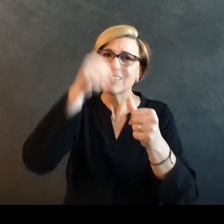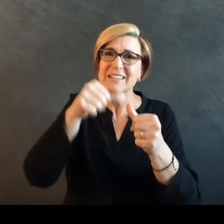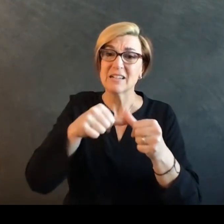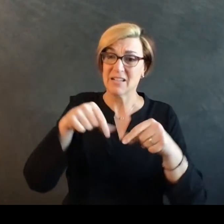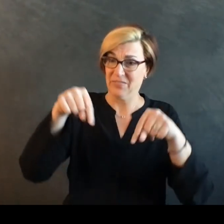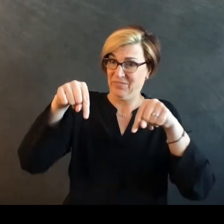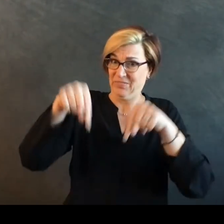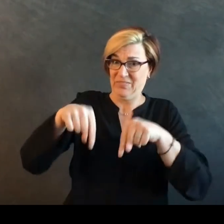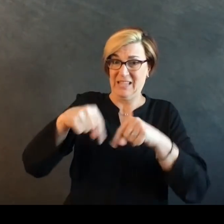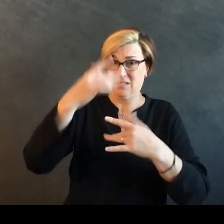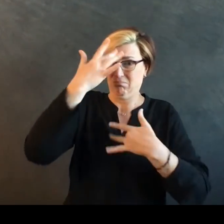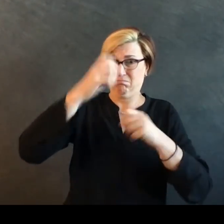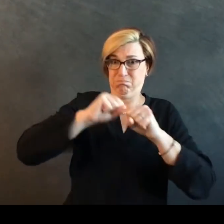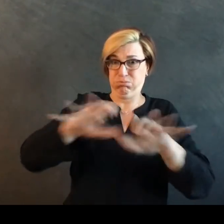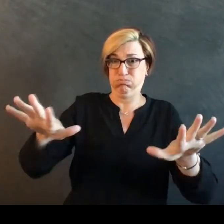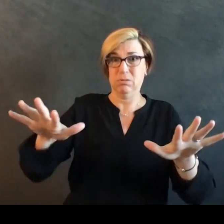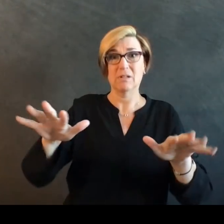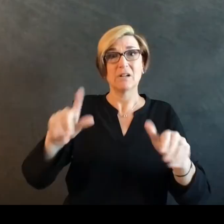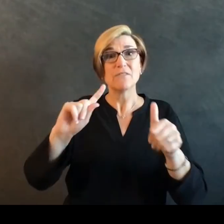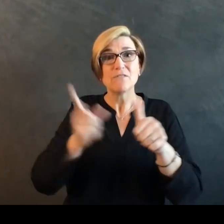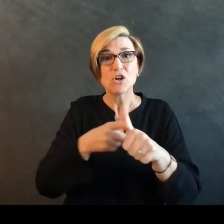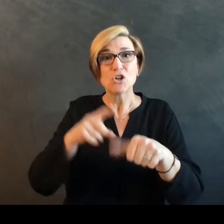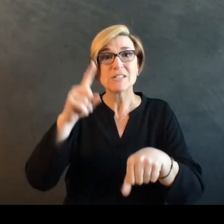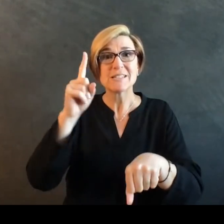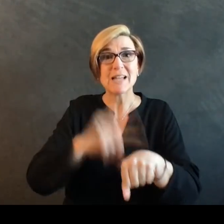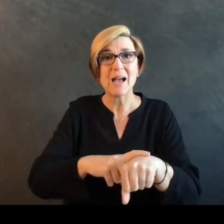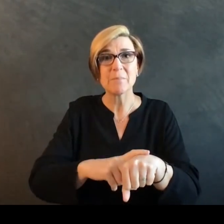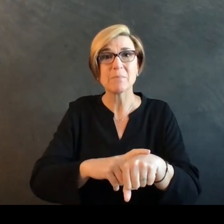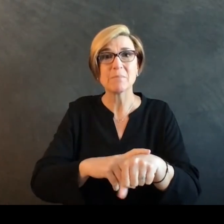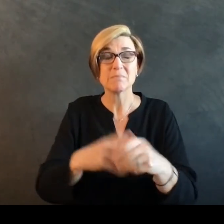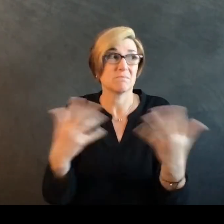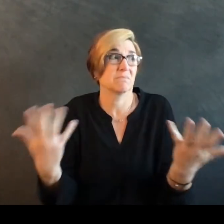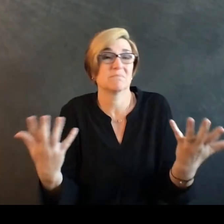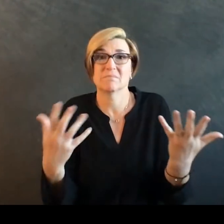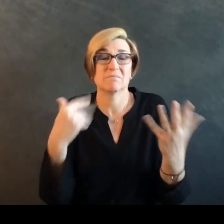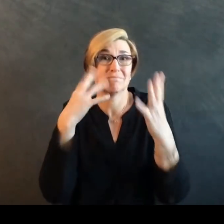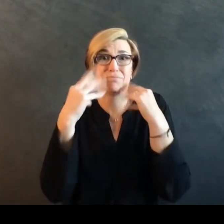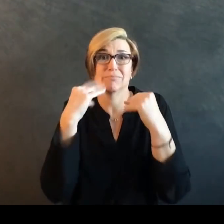because of health reasons our economy was in great shape our companies were in